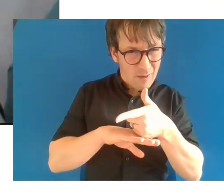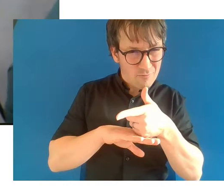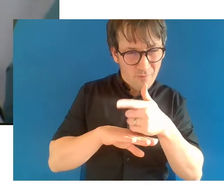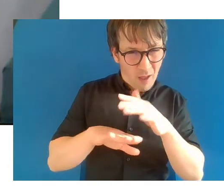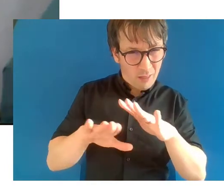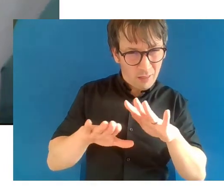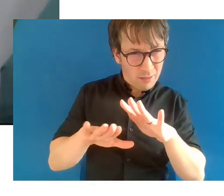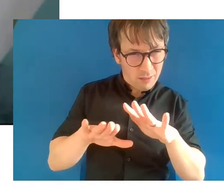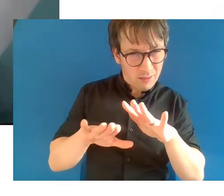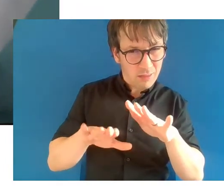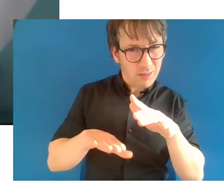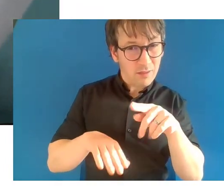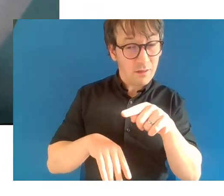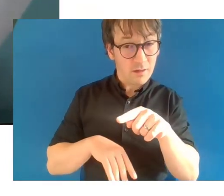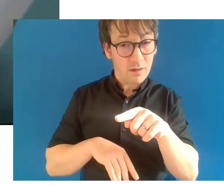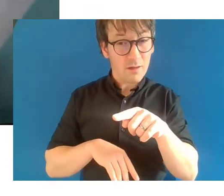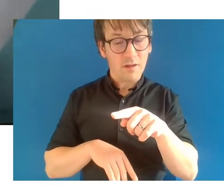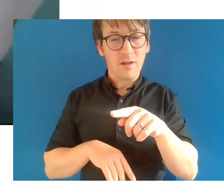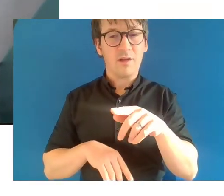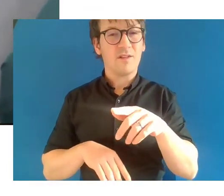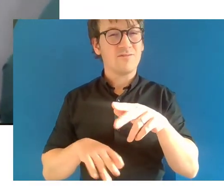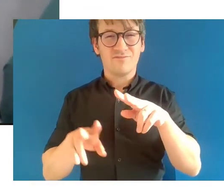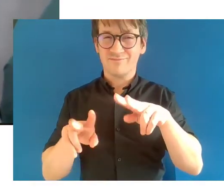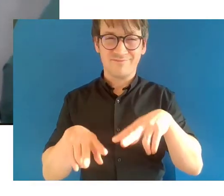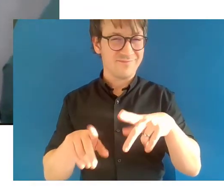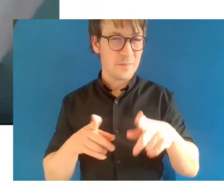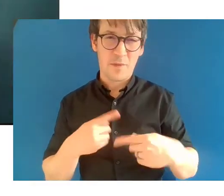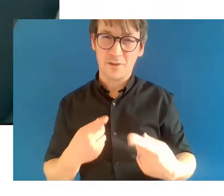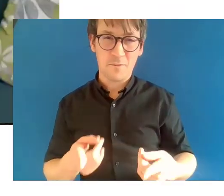You can't actually read that because the resolution of this camera is not that